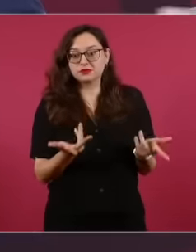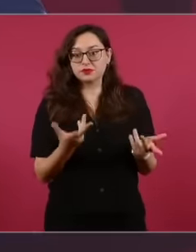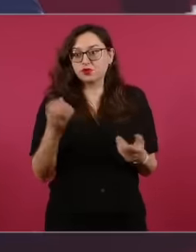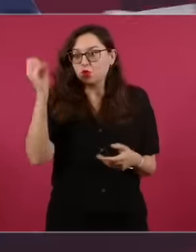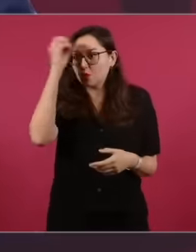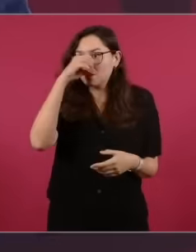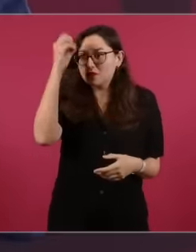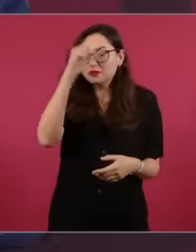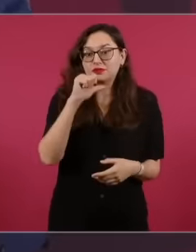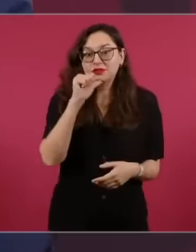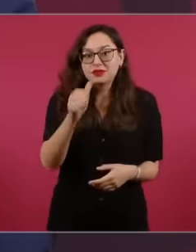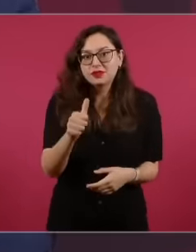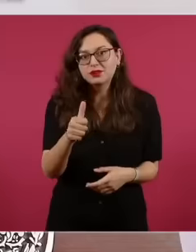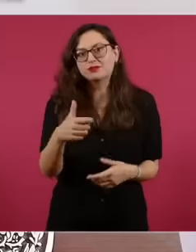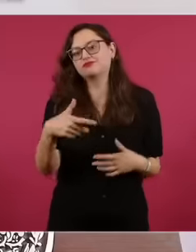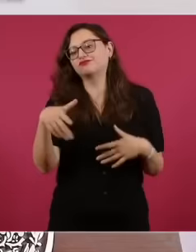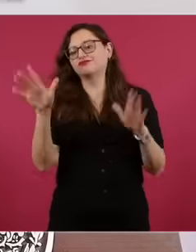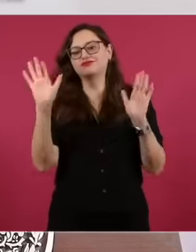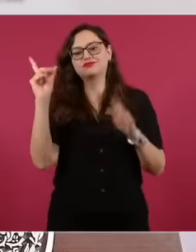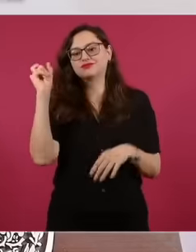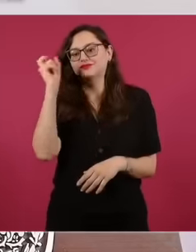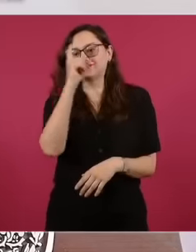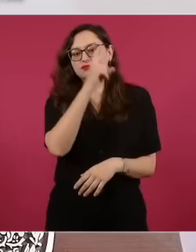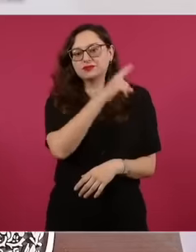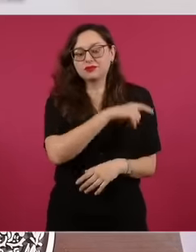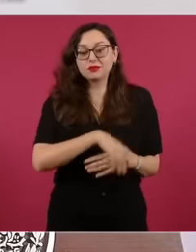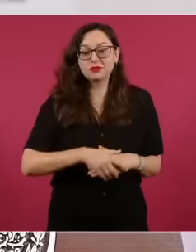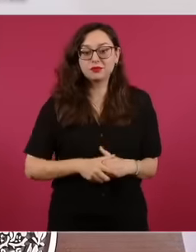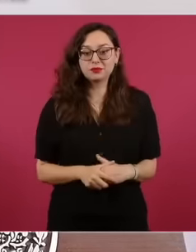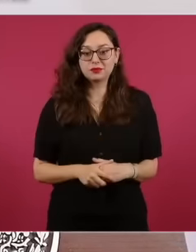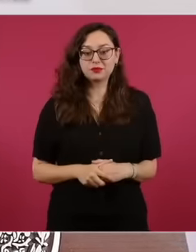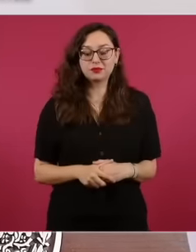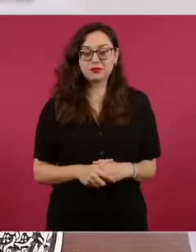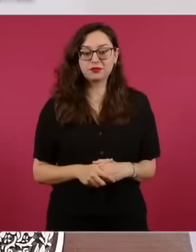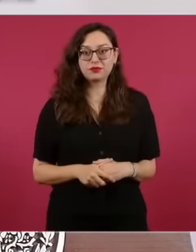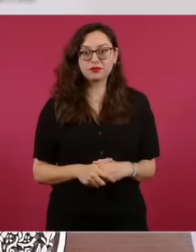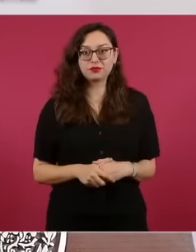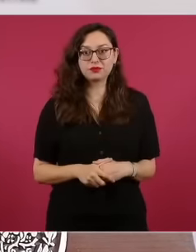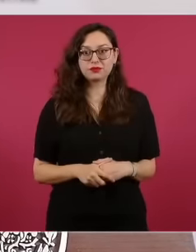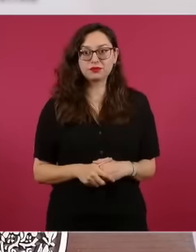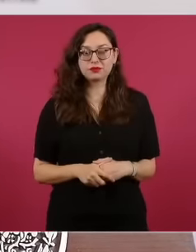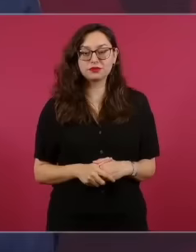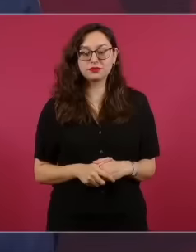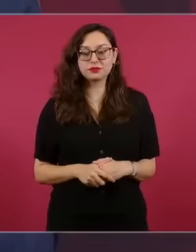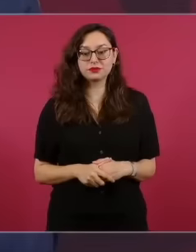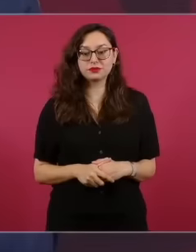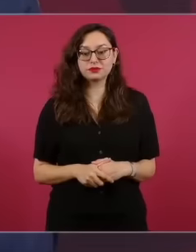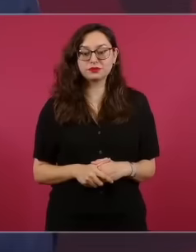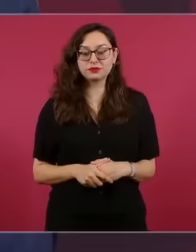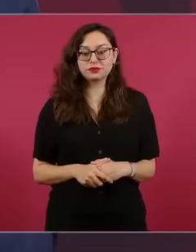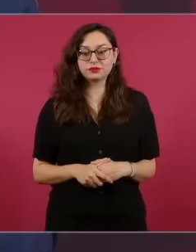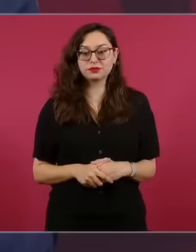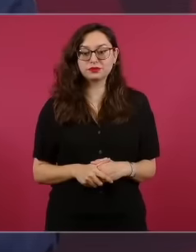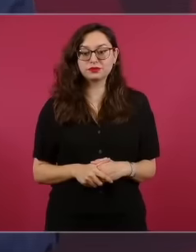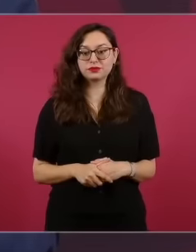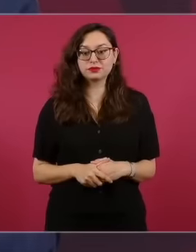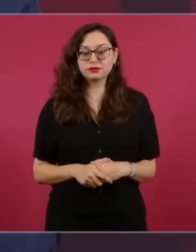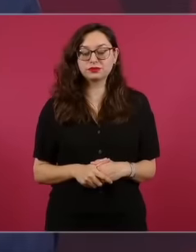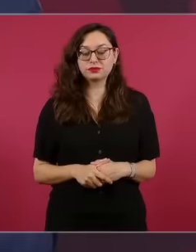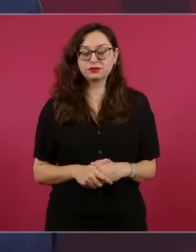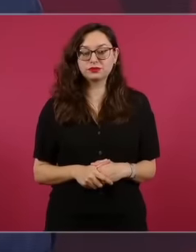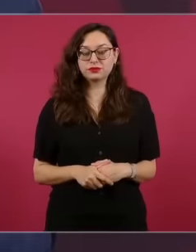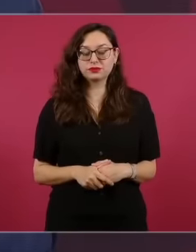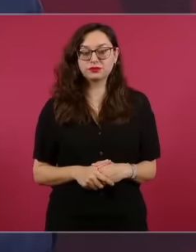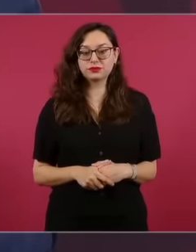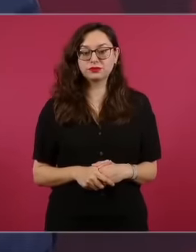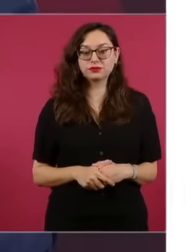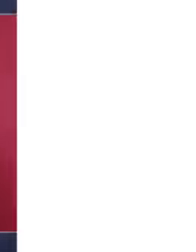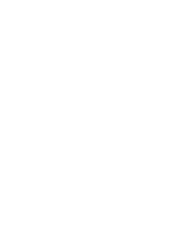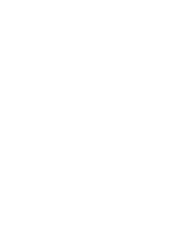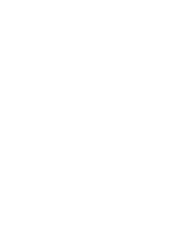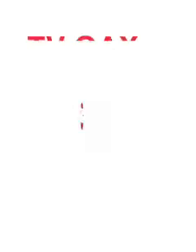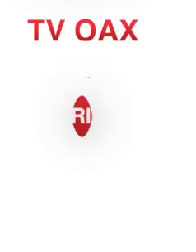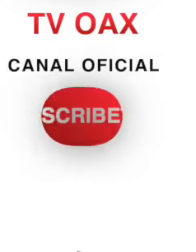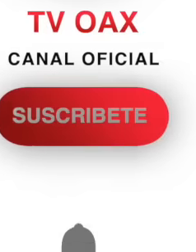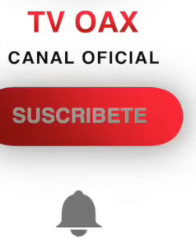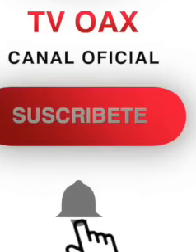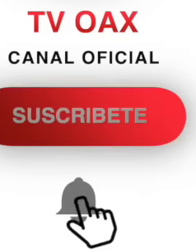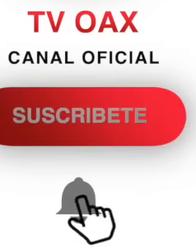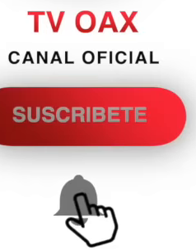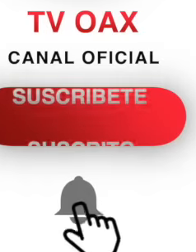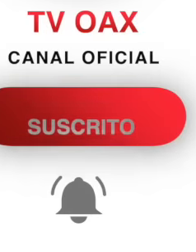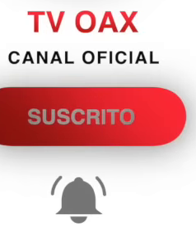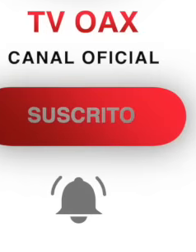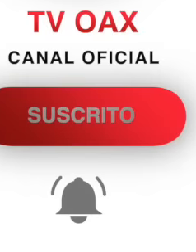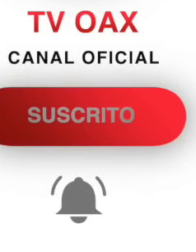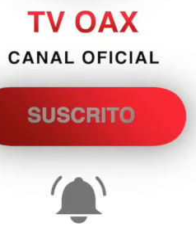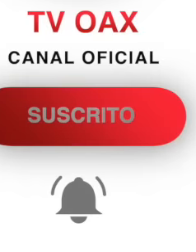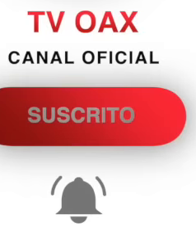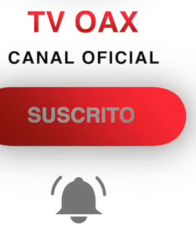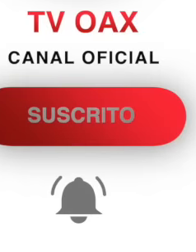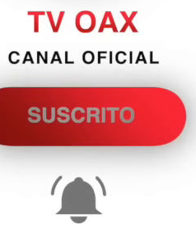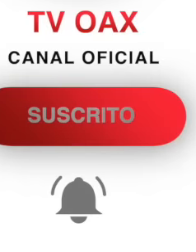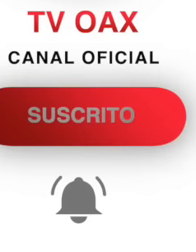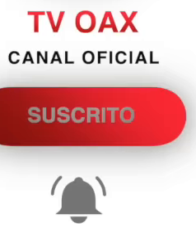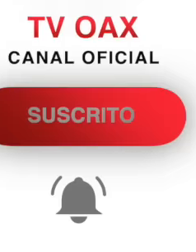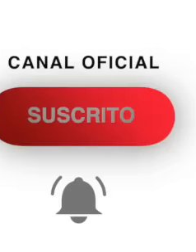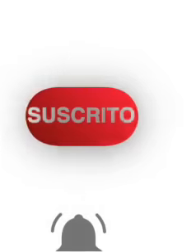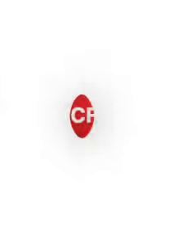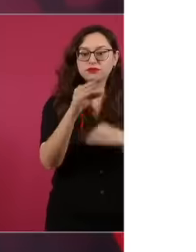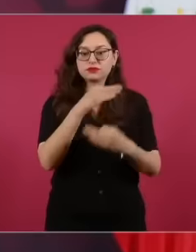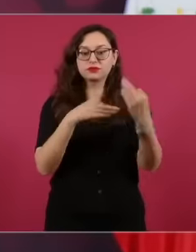possible Of course all the legislators Well, first of all the